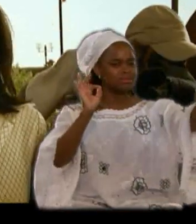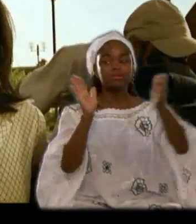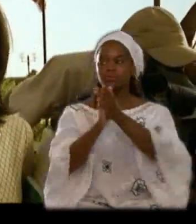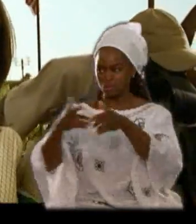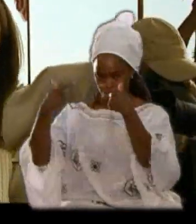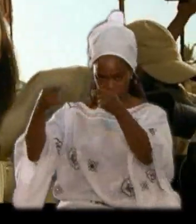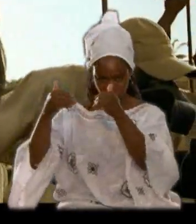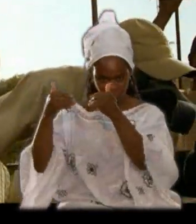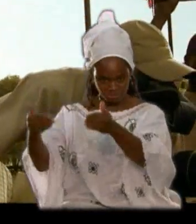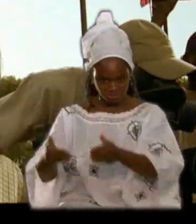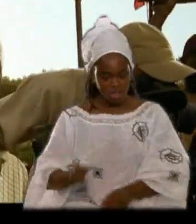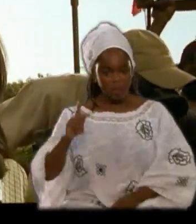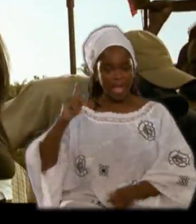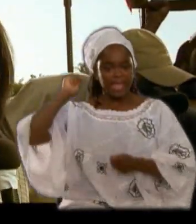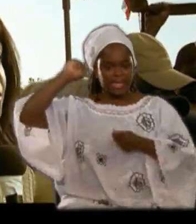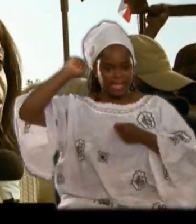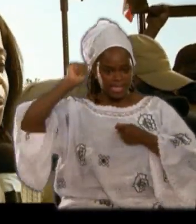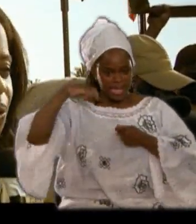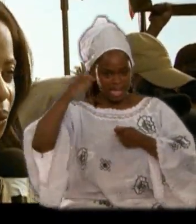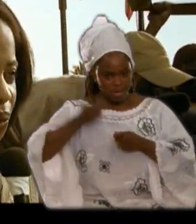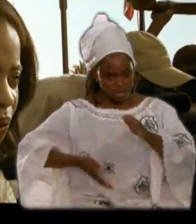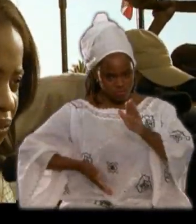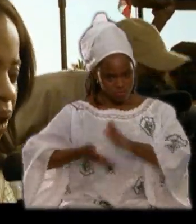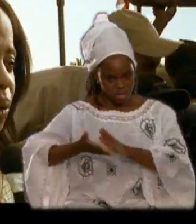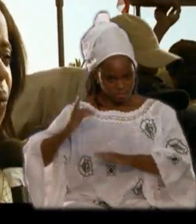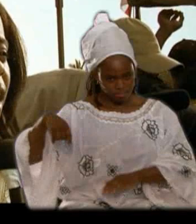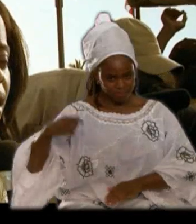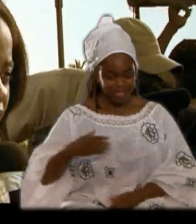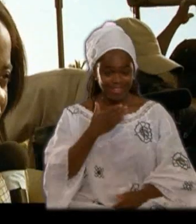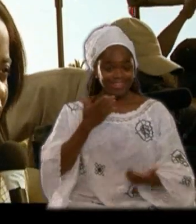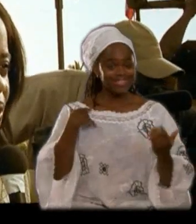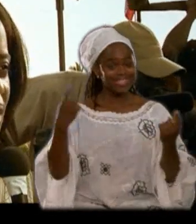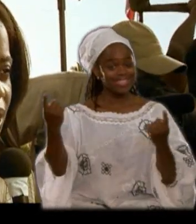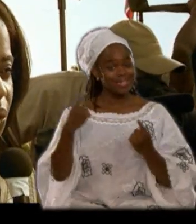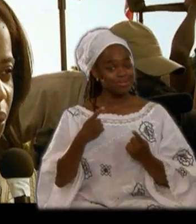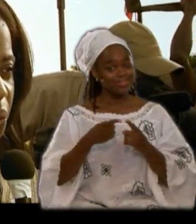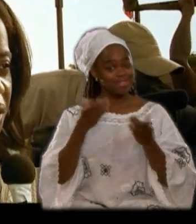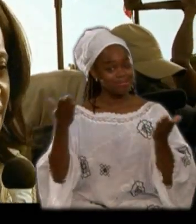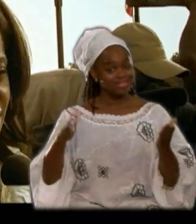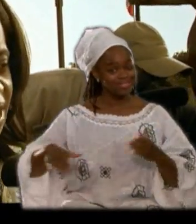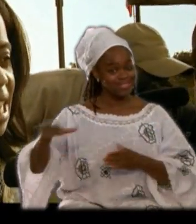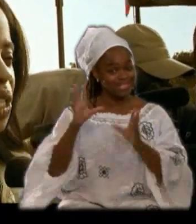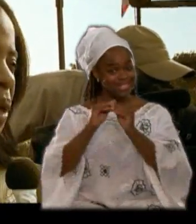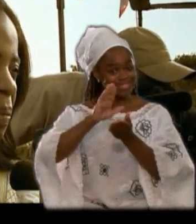We are coming to you live from the gardens of the Conference Centre, where an international colloquium on HIV/AIDS is about to begin.